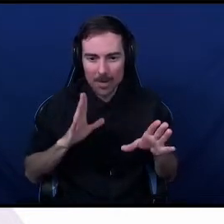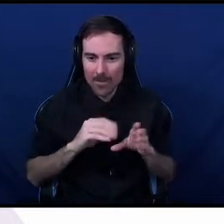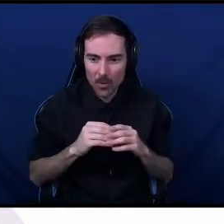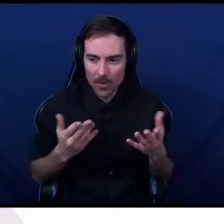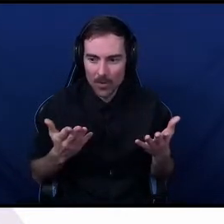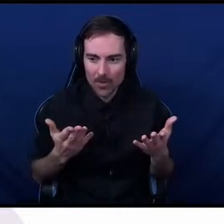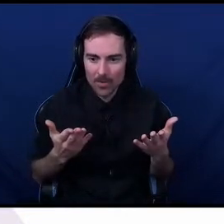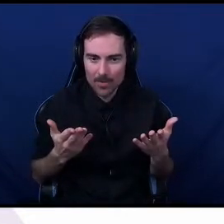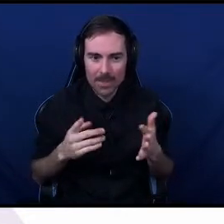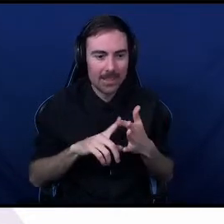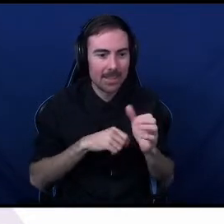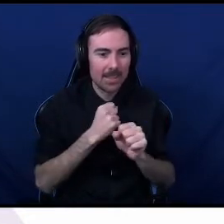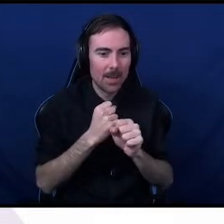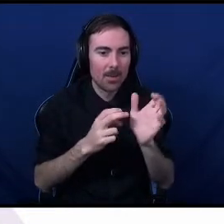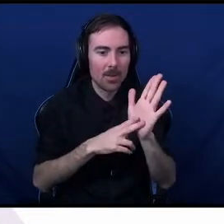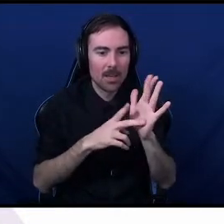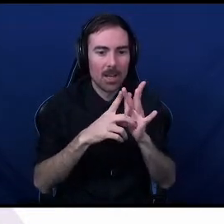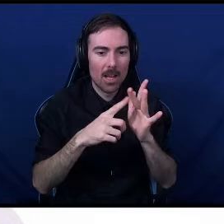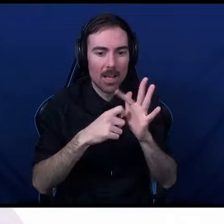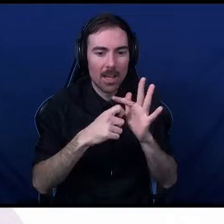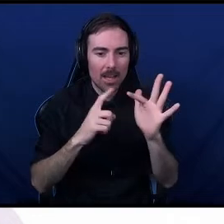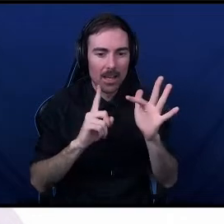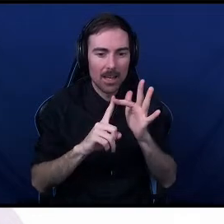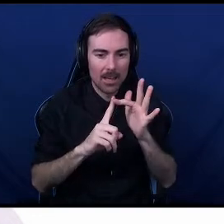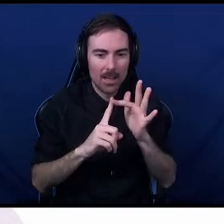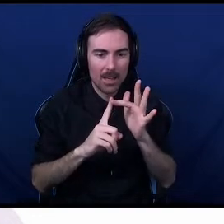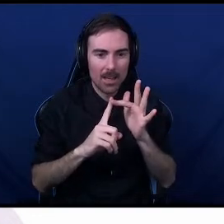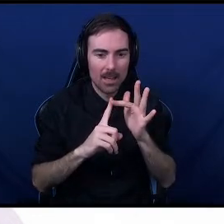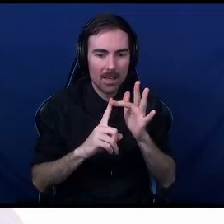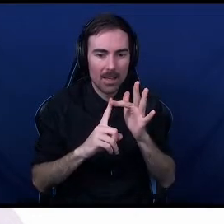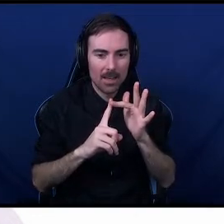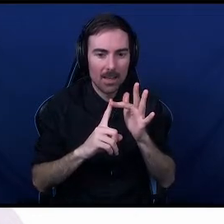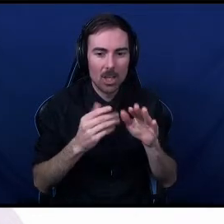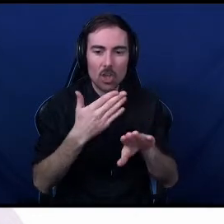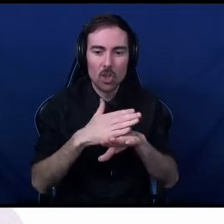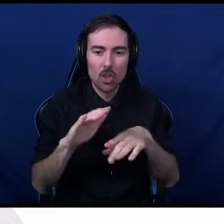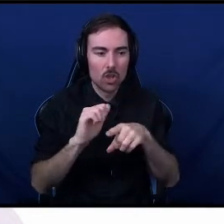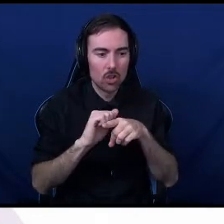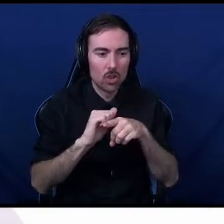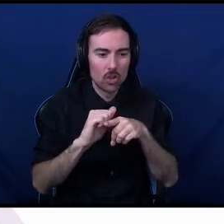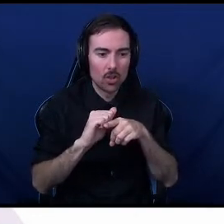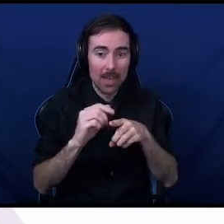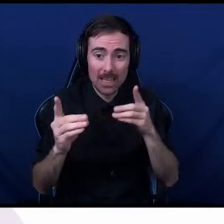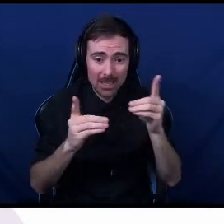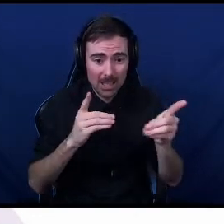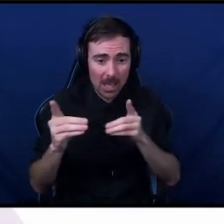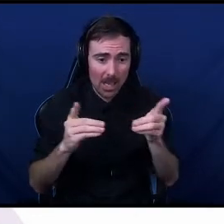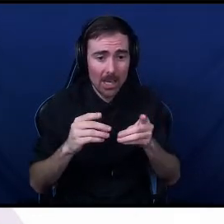flight shoe, where it became so successful, it was designed for people with disabilities, but became so successful that not